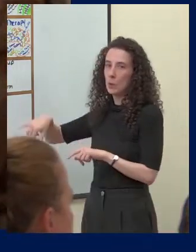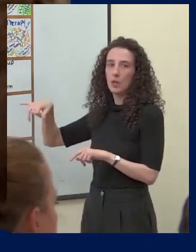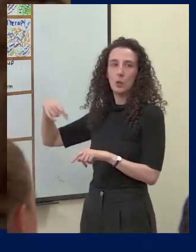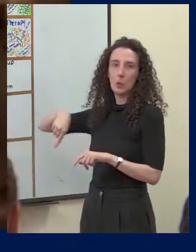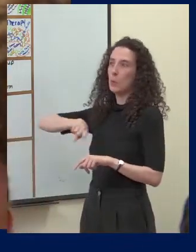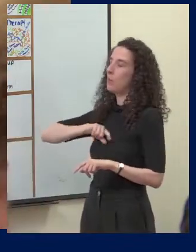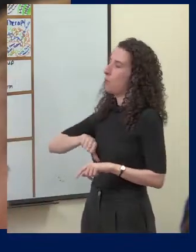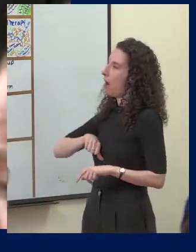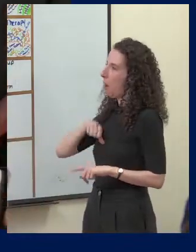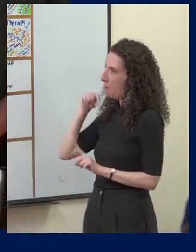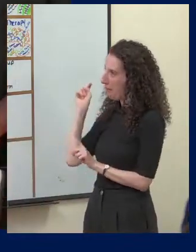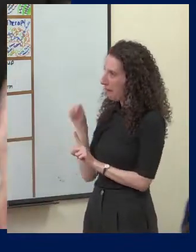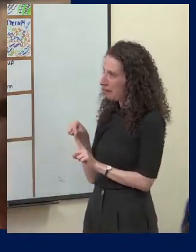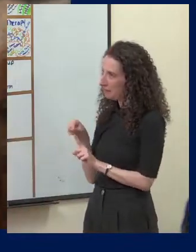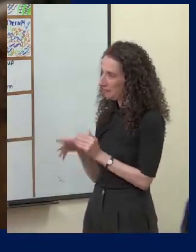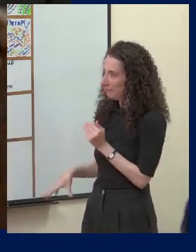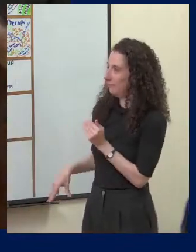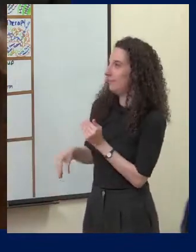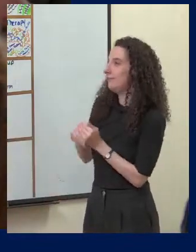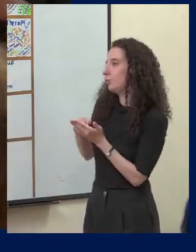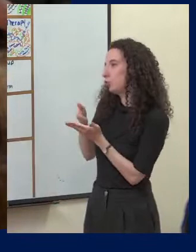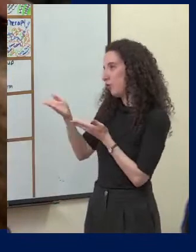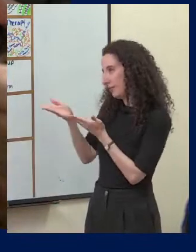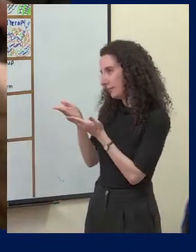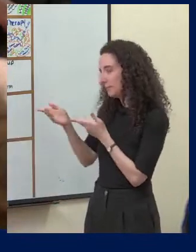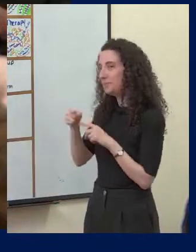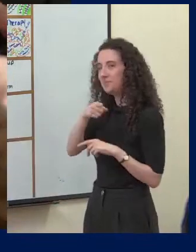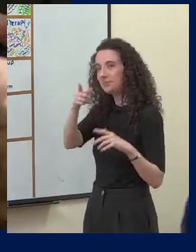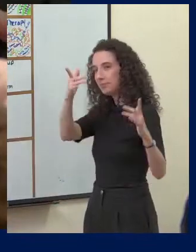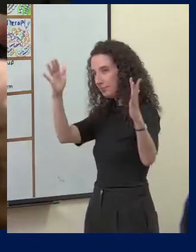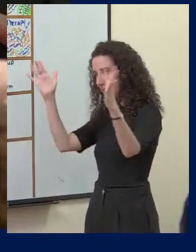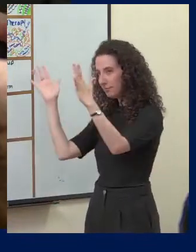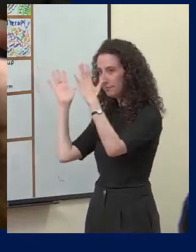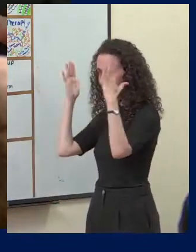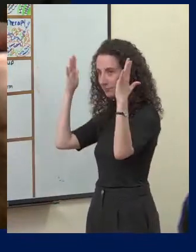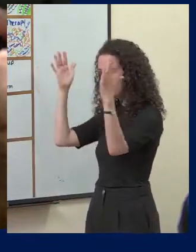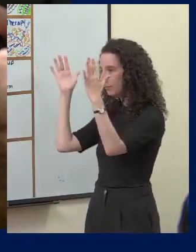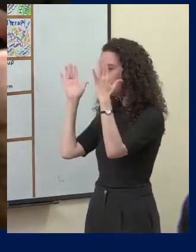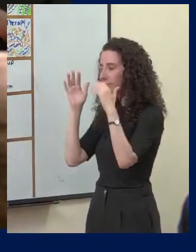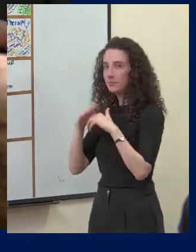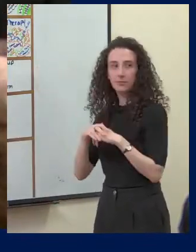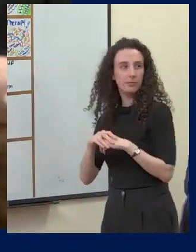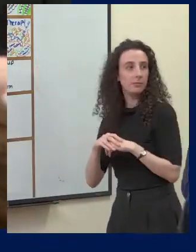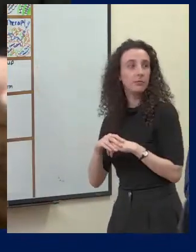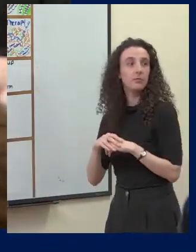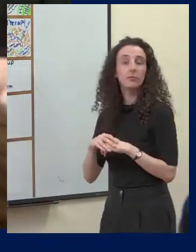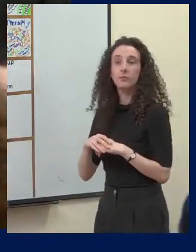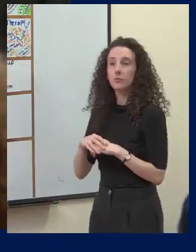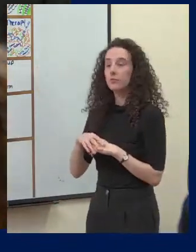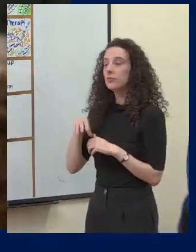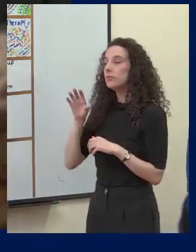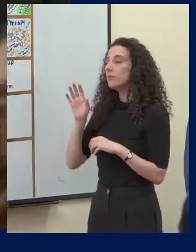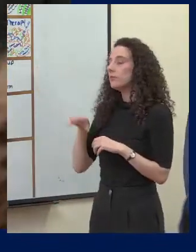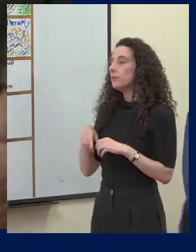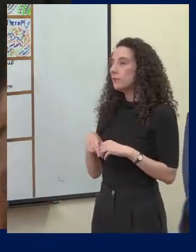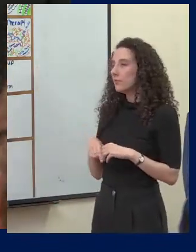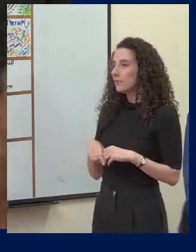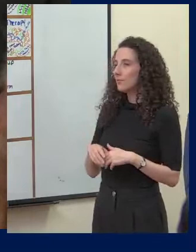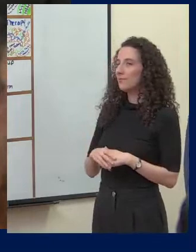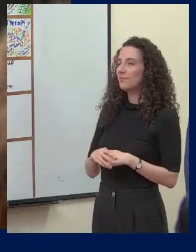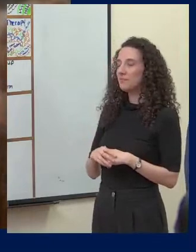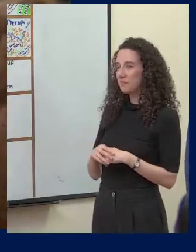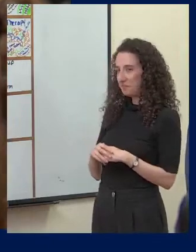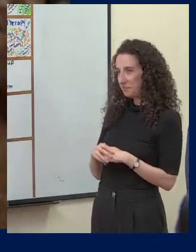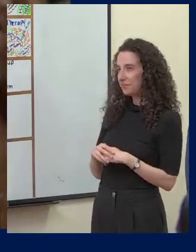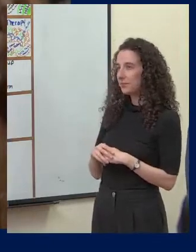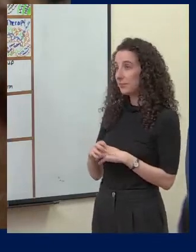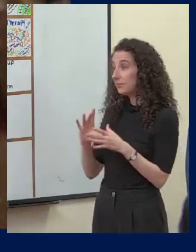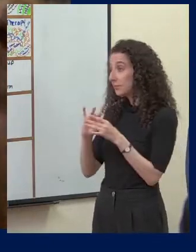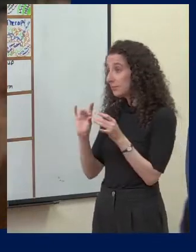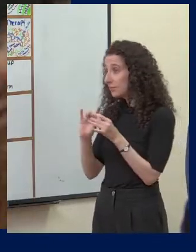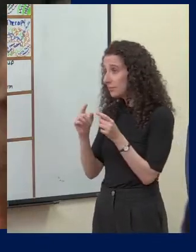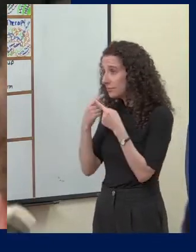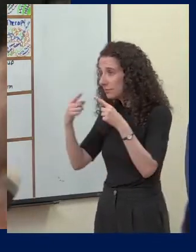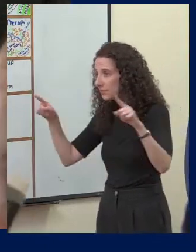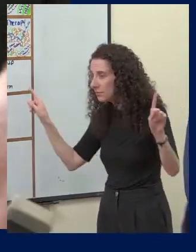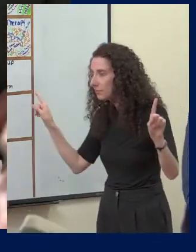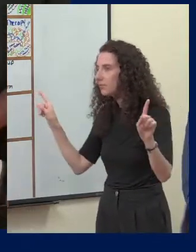And so the message to you is like the other 5